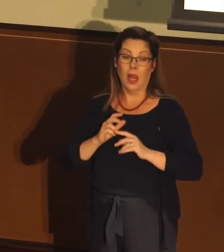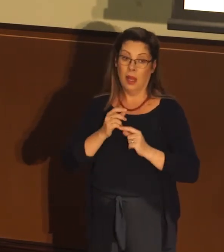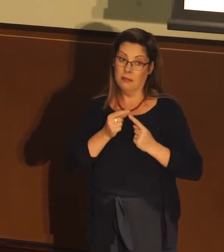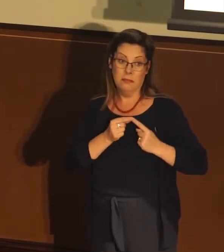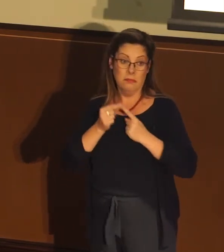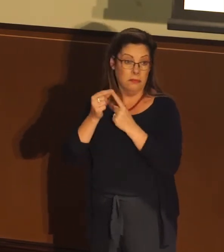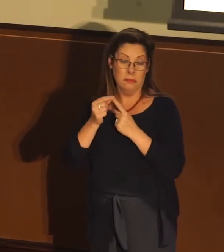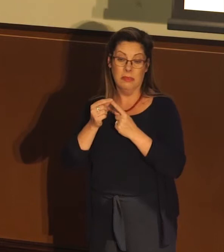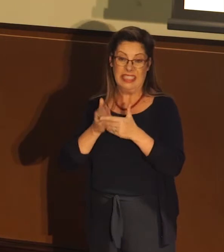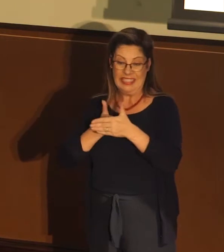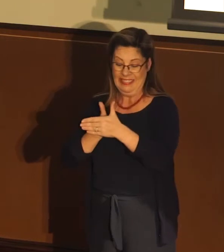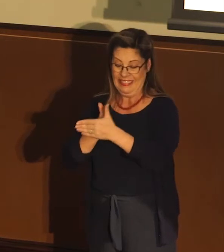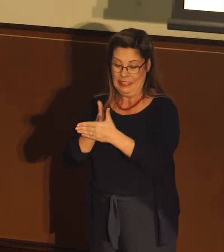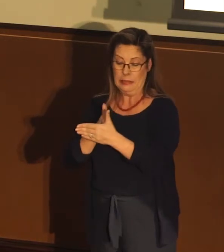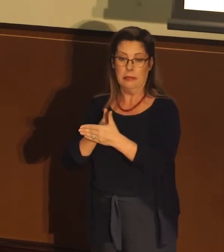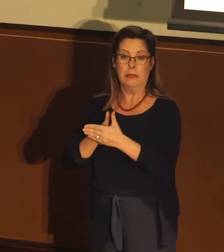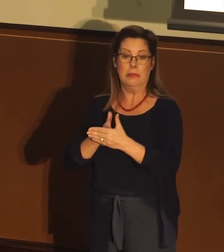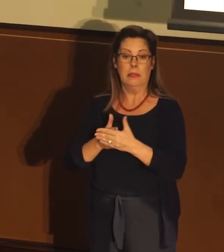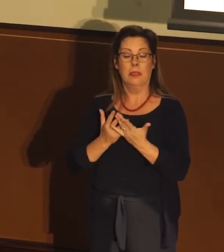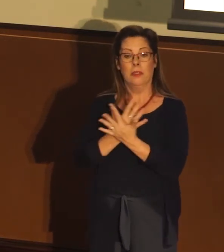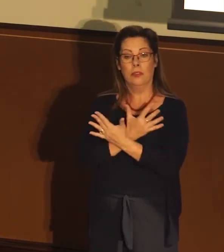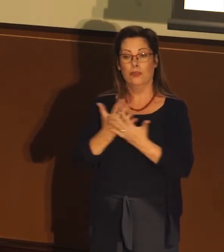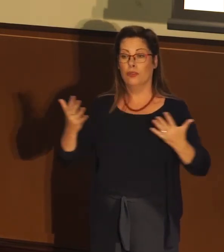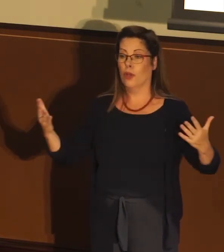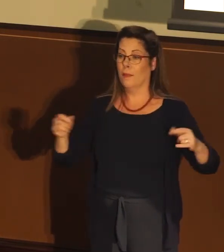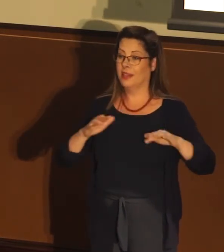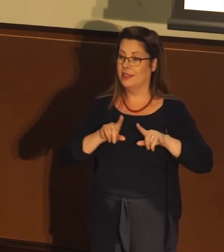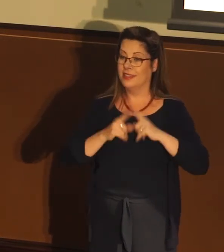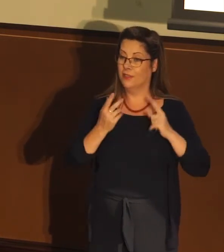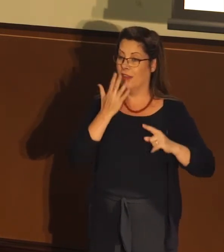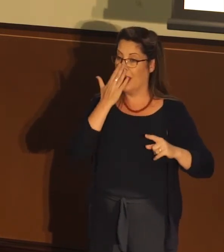is the fact that we've got so many different generations working in the one workplace at the same time.